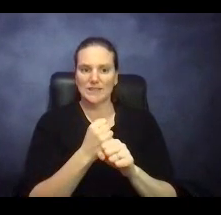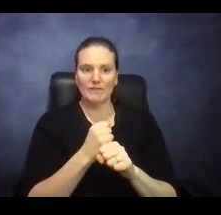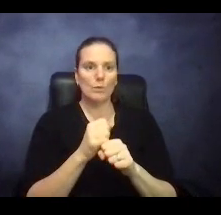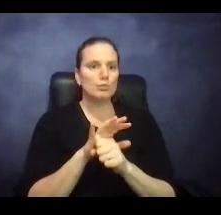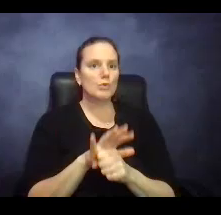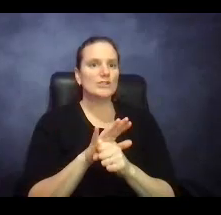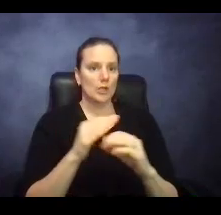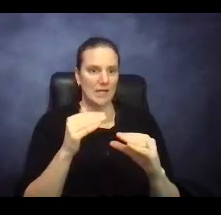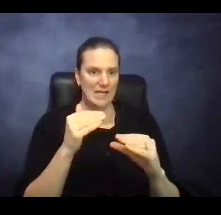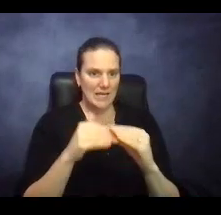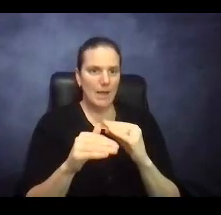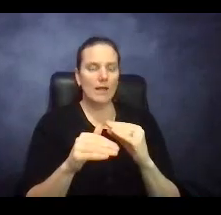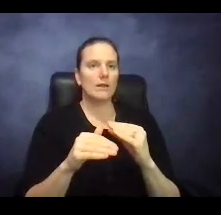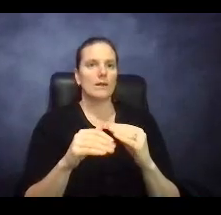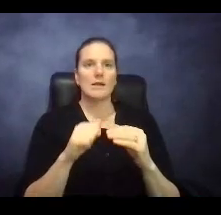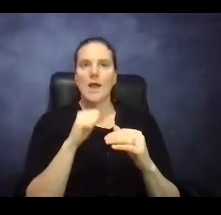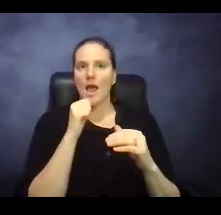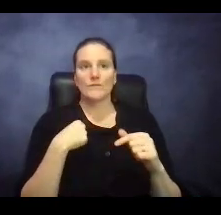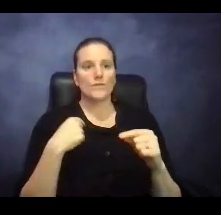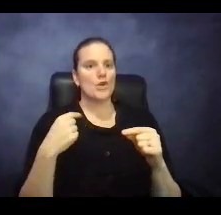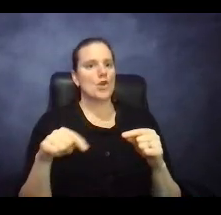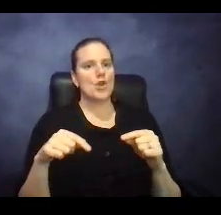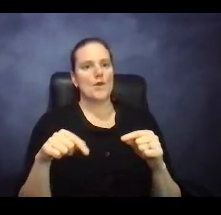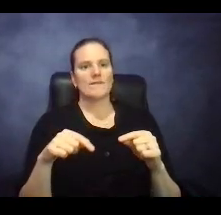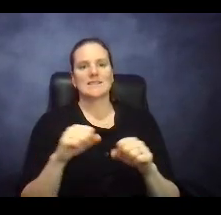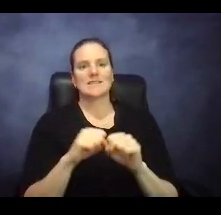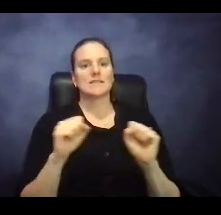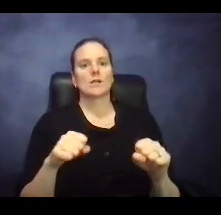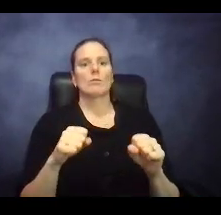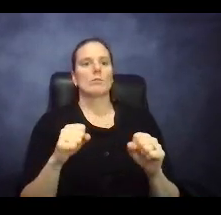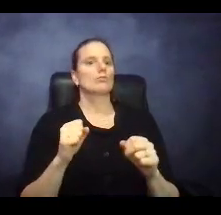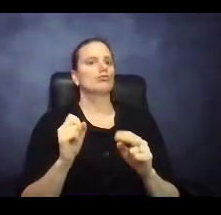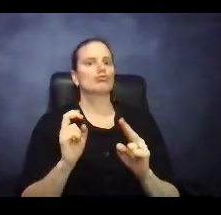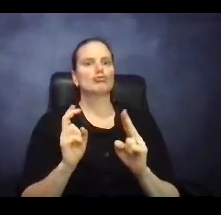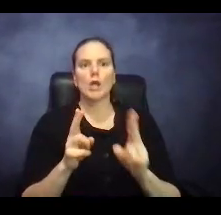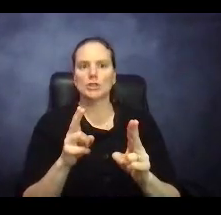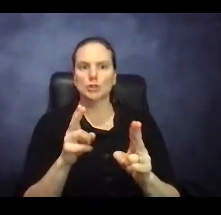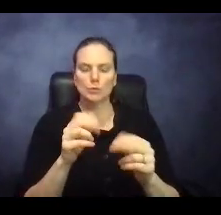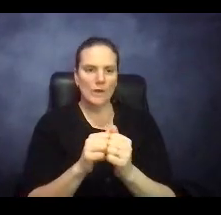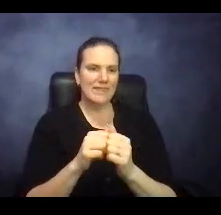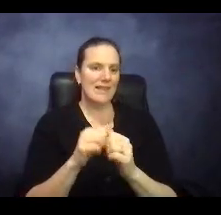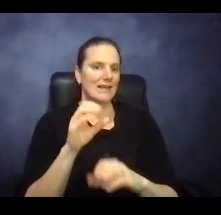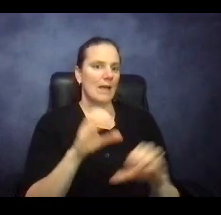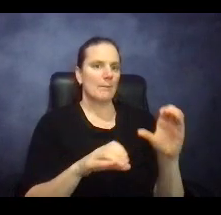and ha not have your nervous system completely flush and cat rush with catecholamines and chemicals that say this is danger.